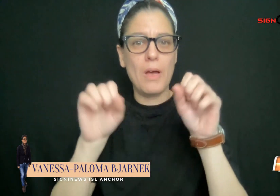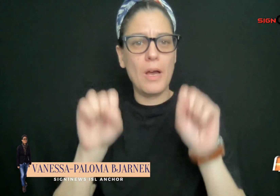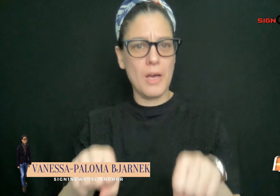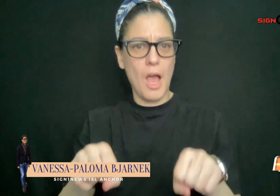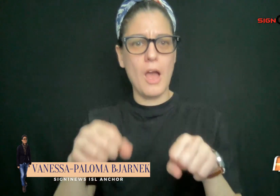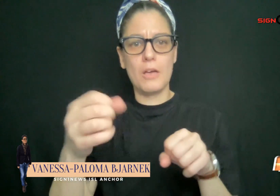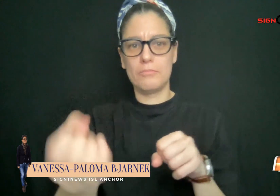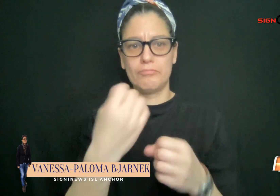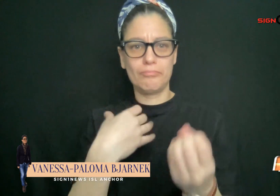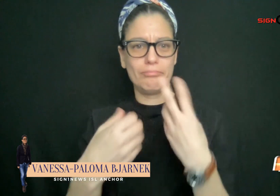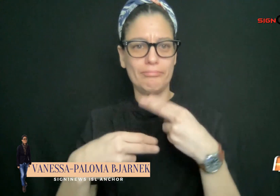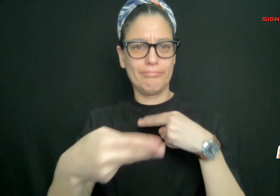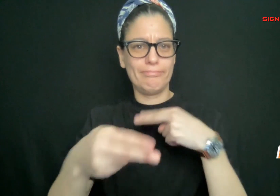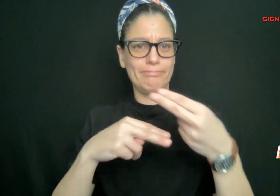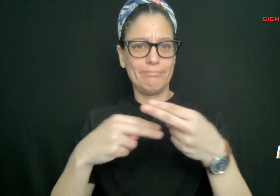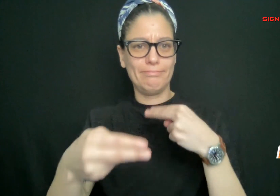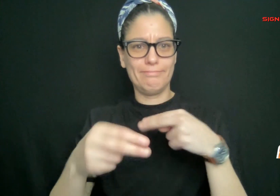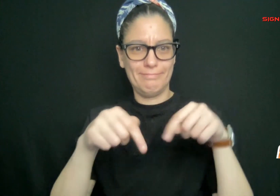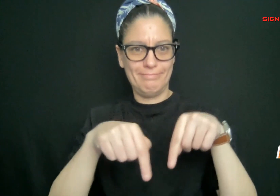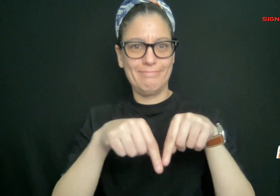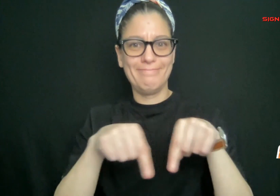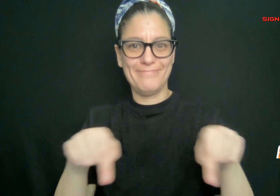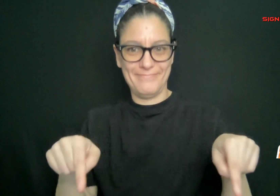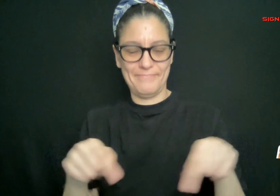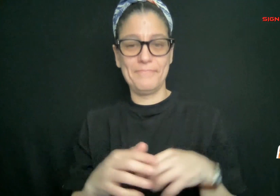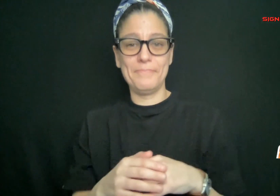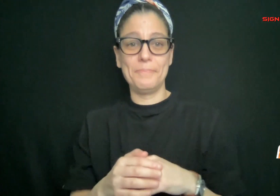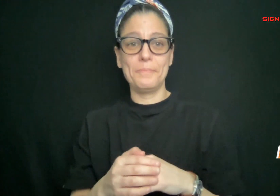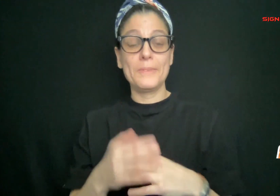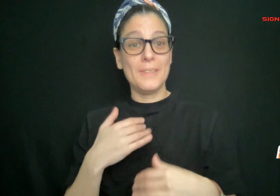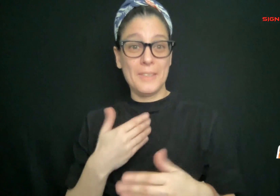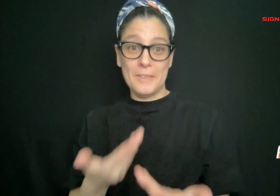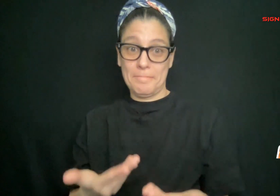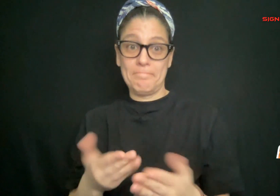headlines today if you post an interesting comment during this update we may add it at